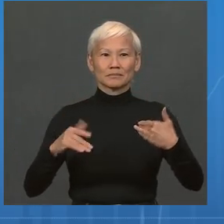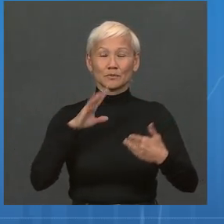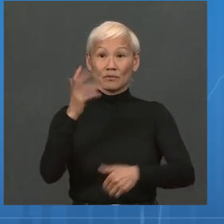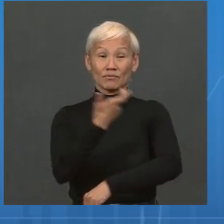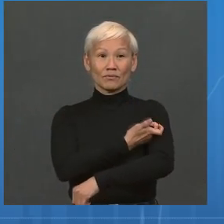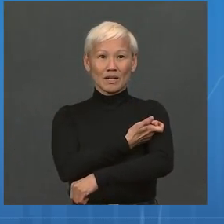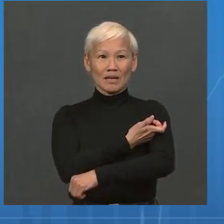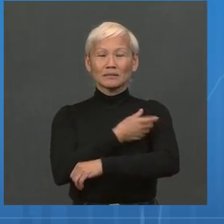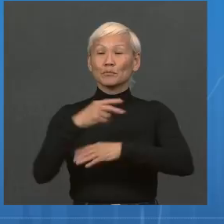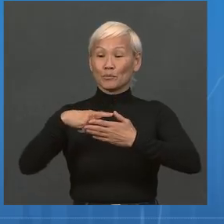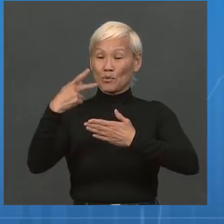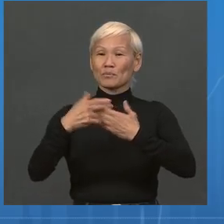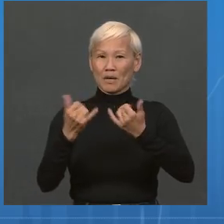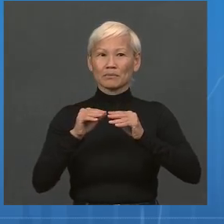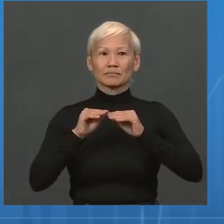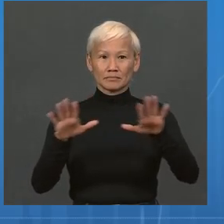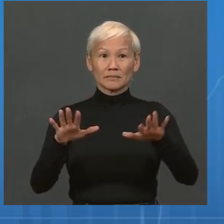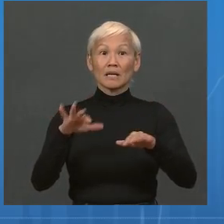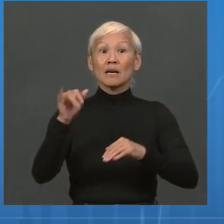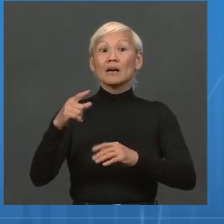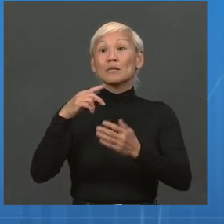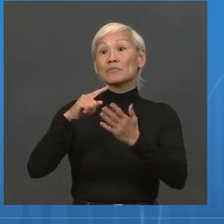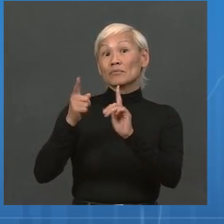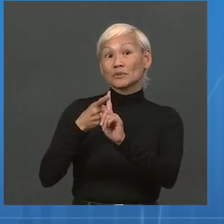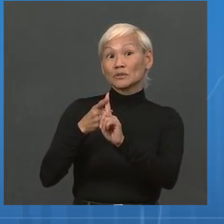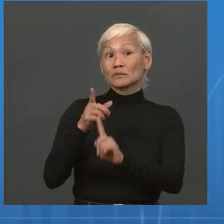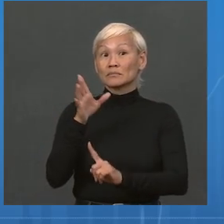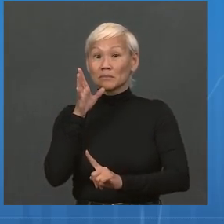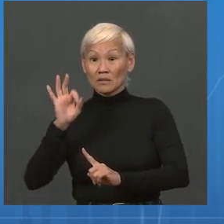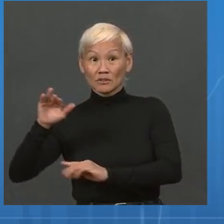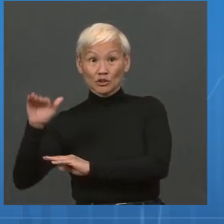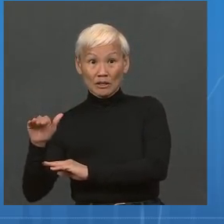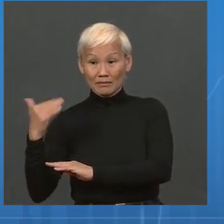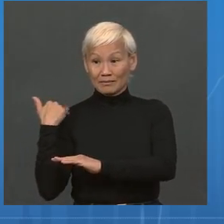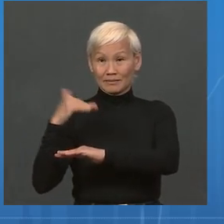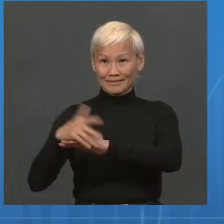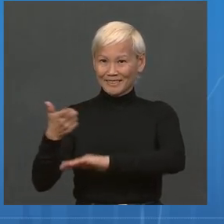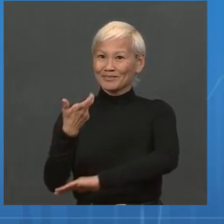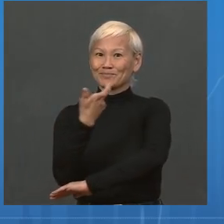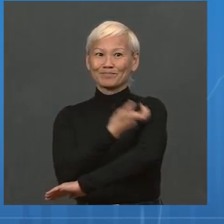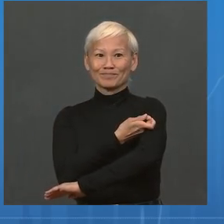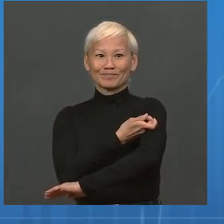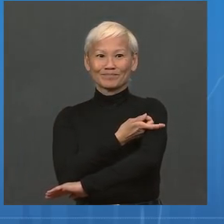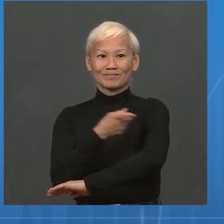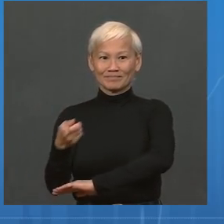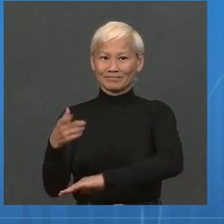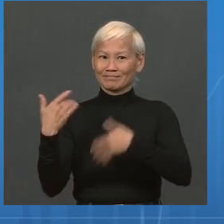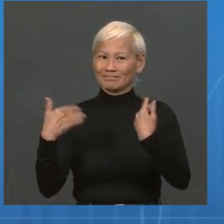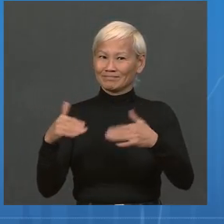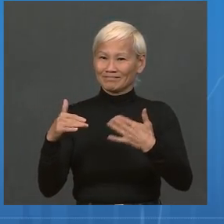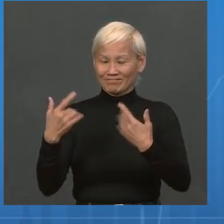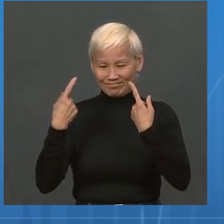The first mother to get her child vaccinated last night captured it well: "It's a sigh of relief."